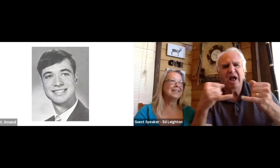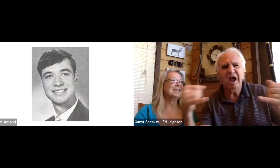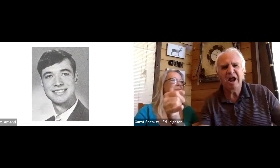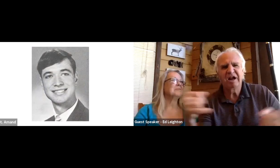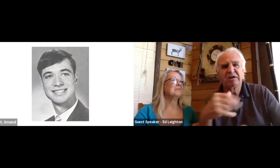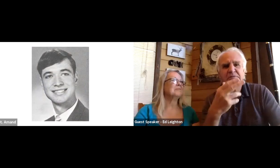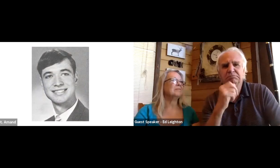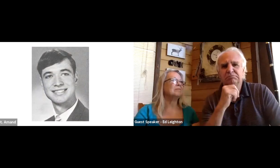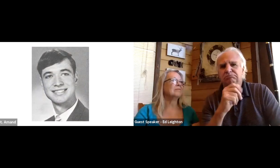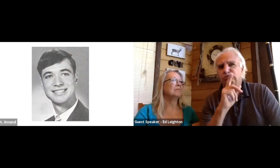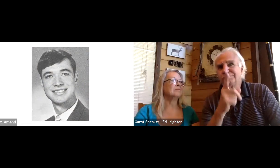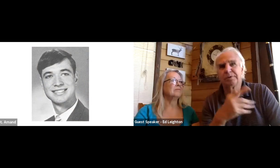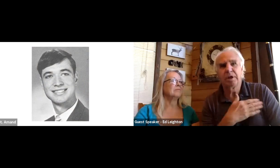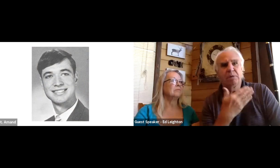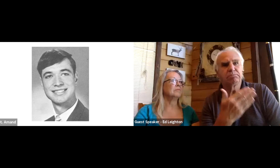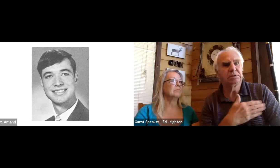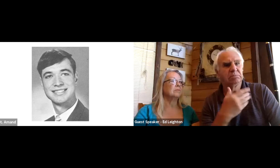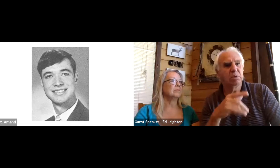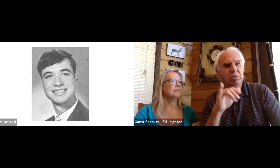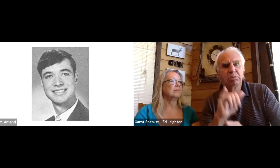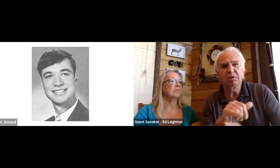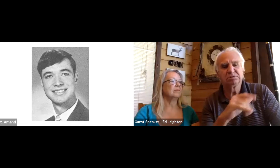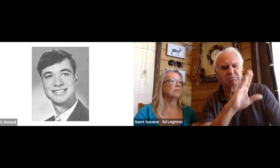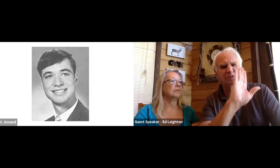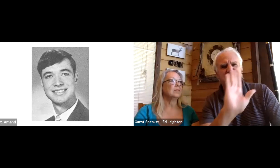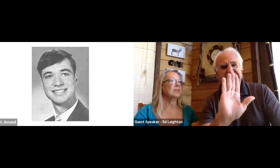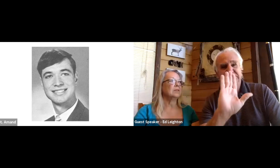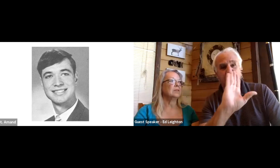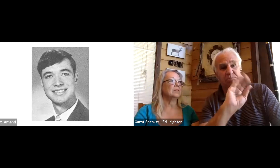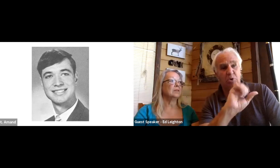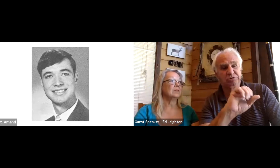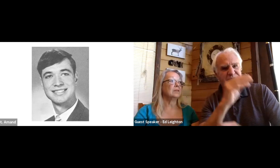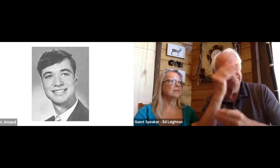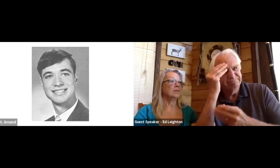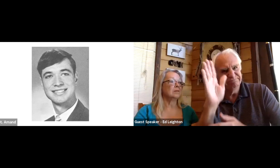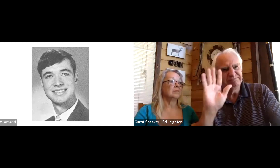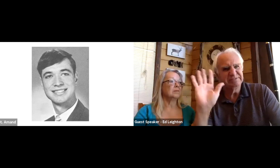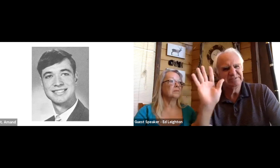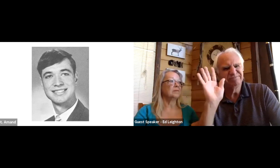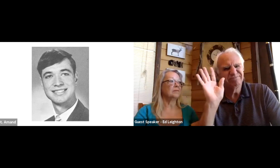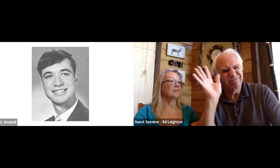He worked in a factory on an assembly line, but, you know, he wasn't very happy doing that kind of work